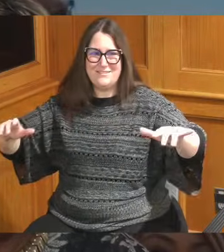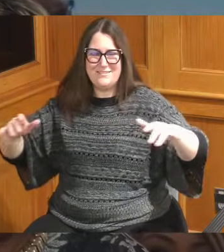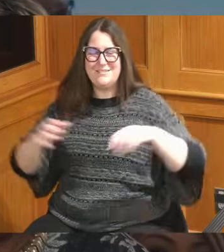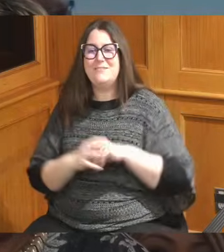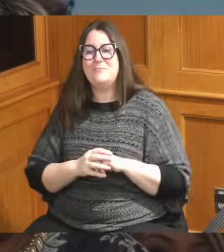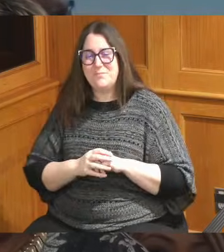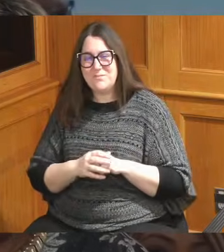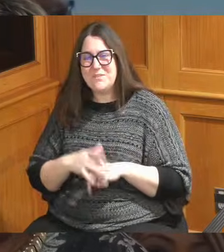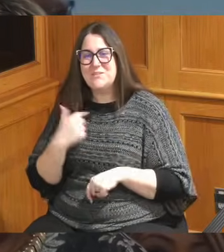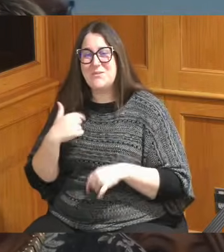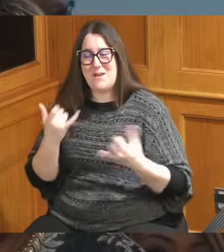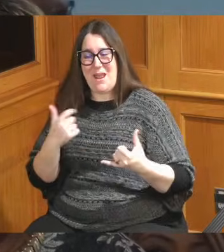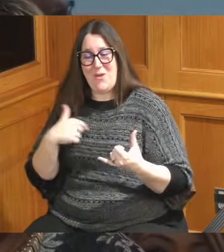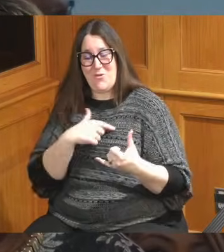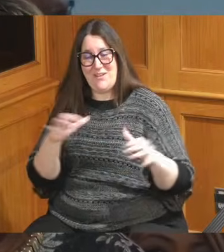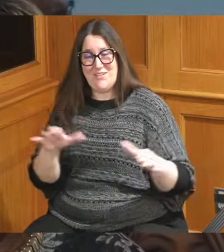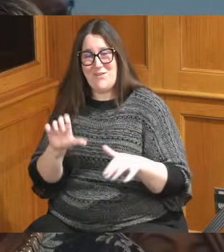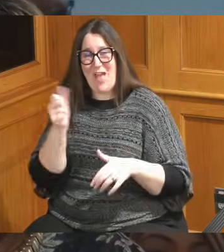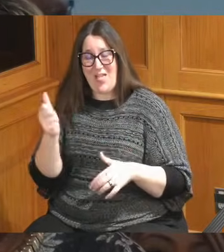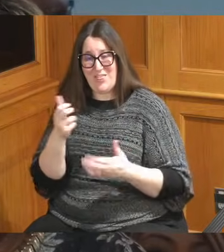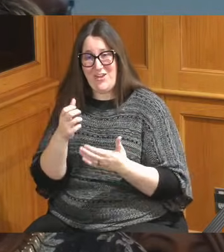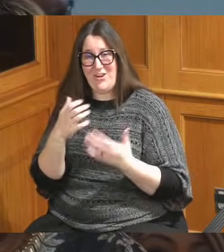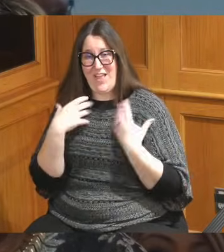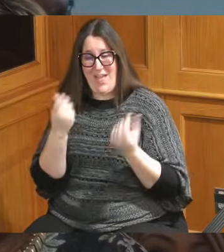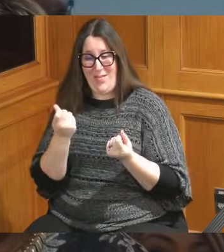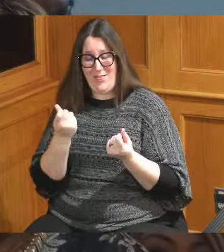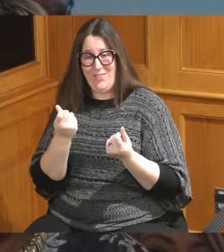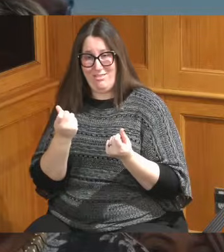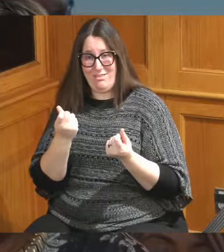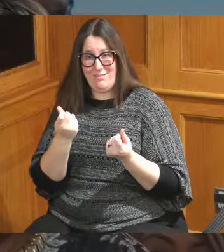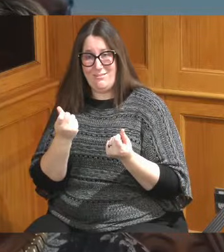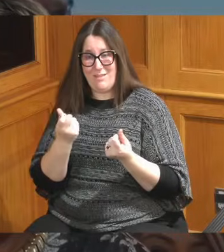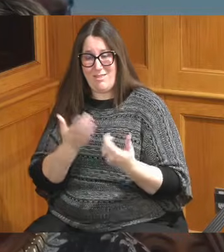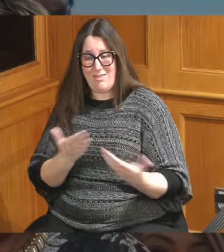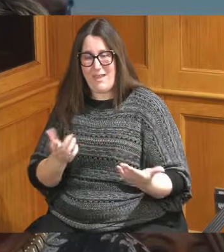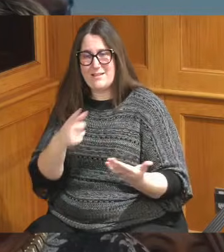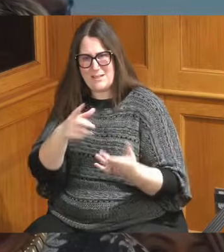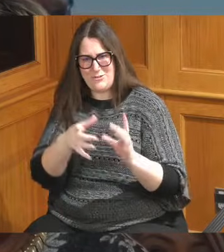so we now we do other health issues such as as Commissioner Reece stated can camp campaign